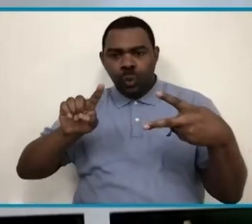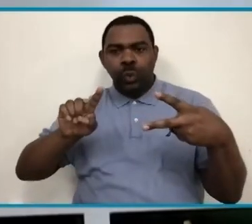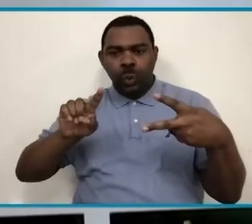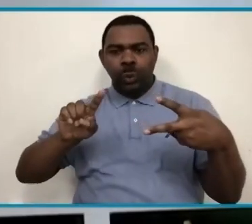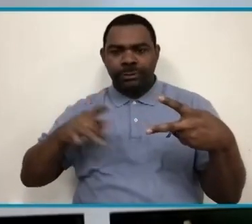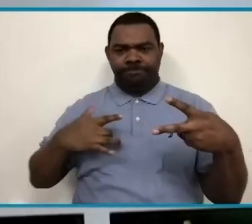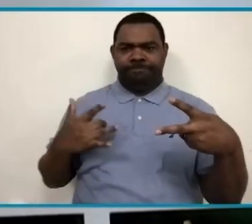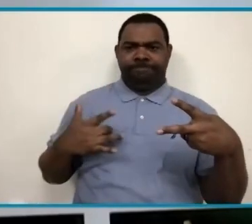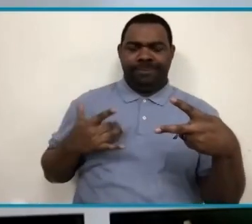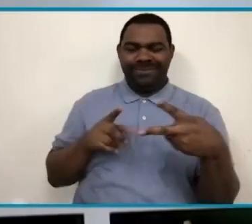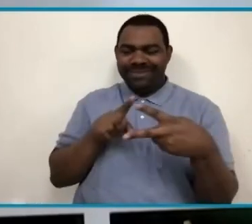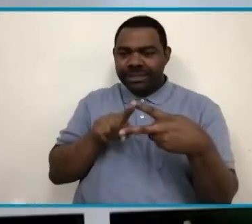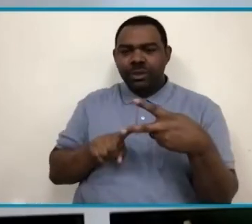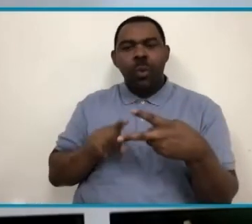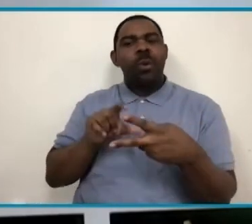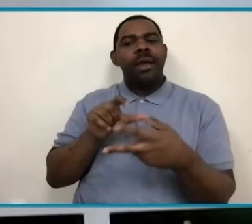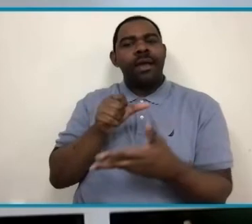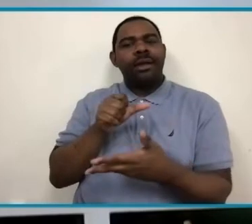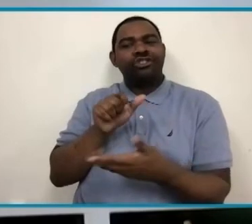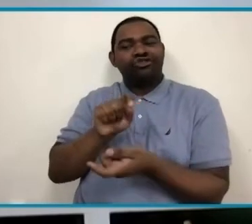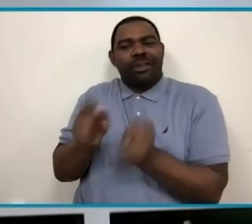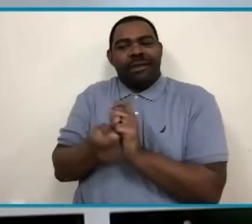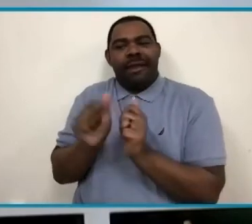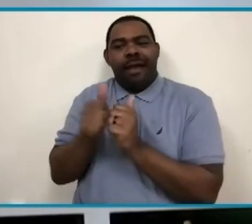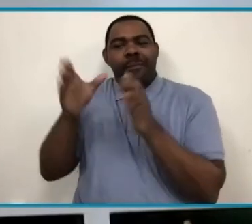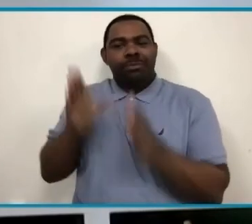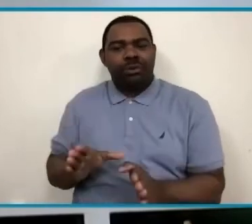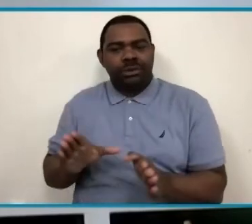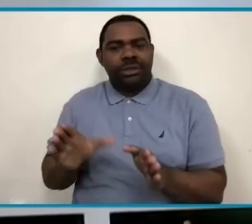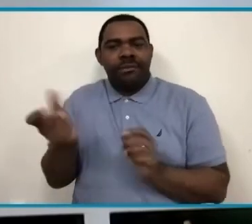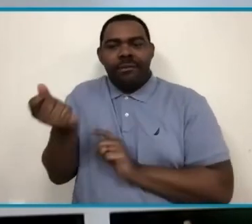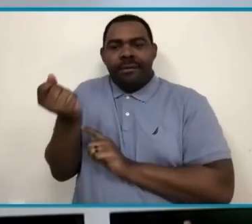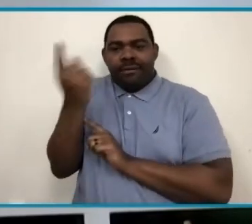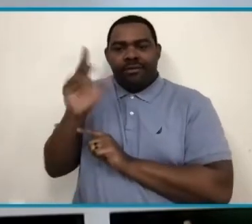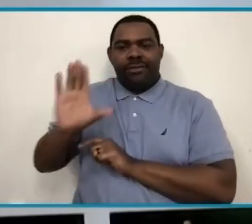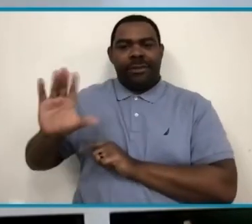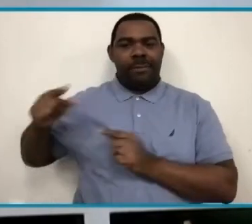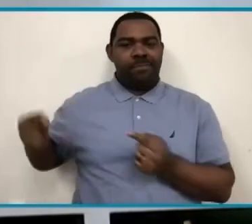pain in a given moment.